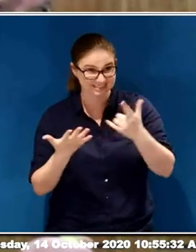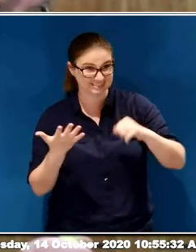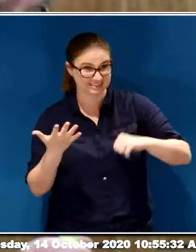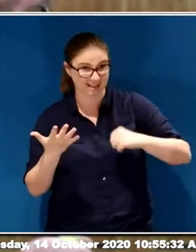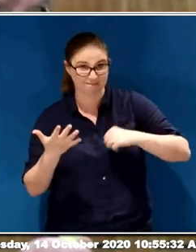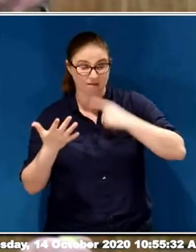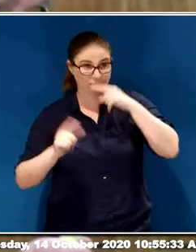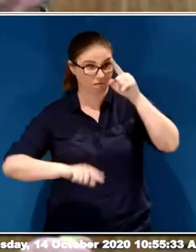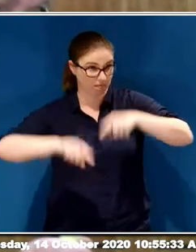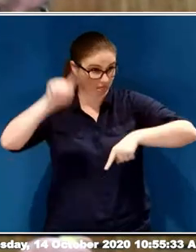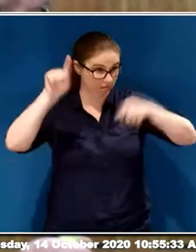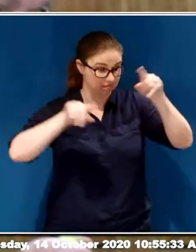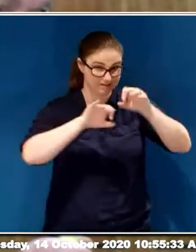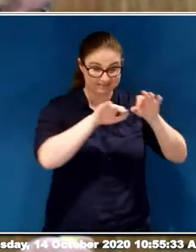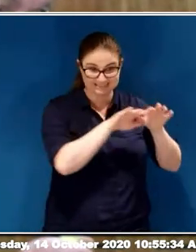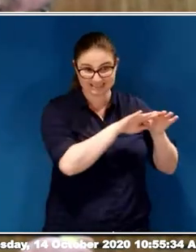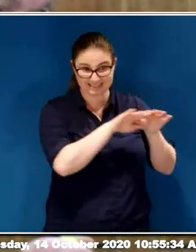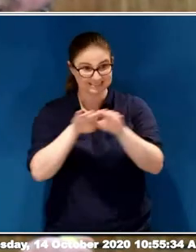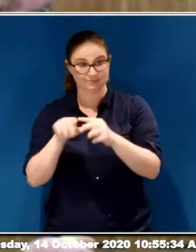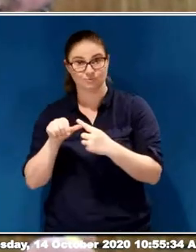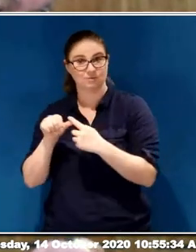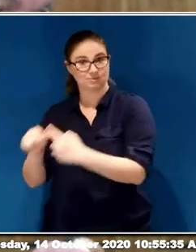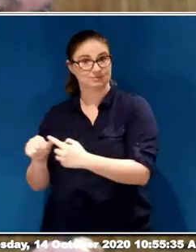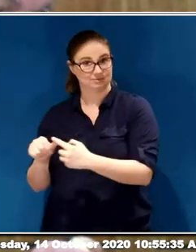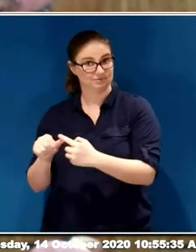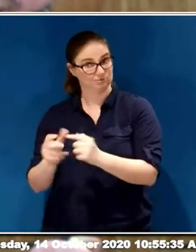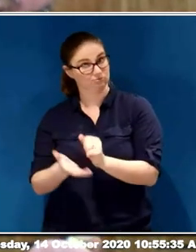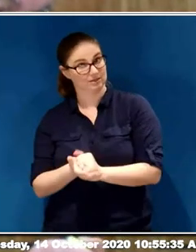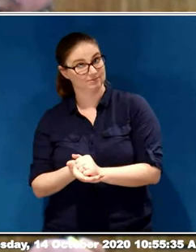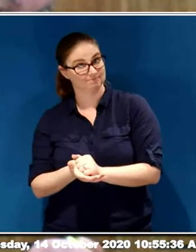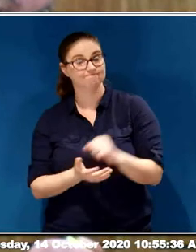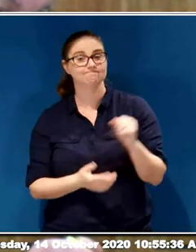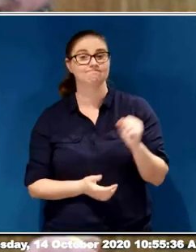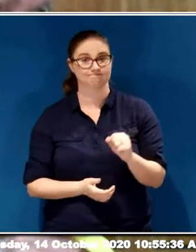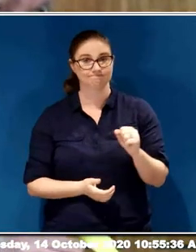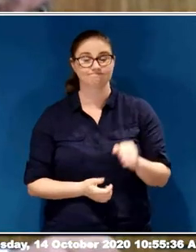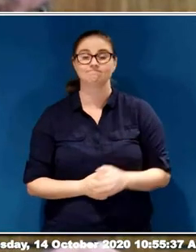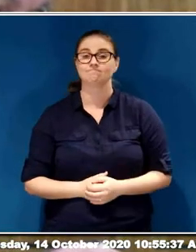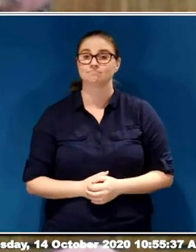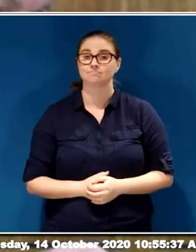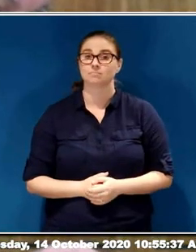And this included you trying to offer solutions, including offering